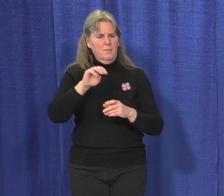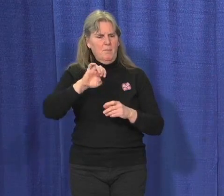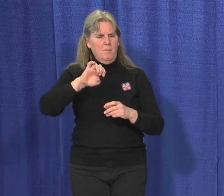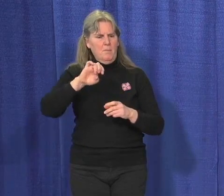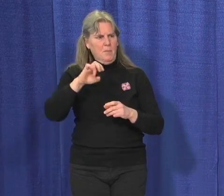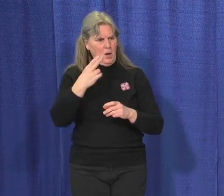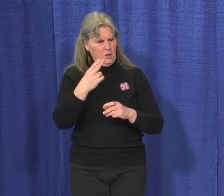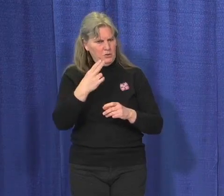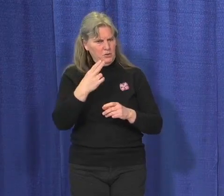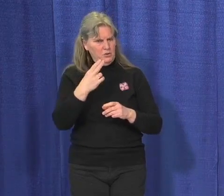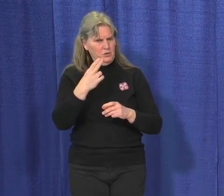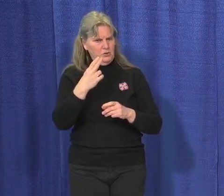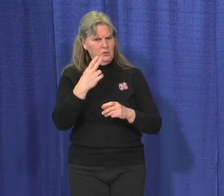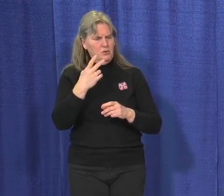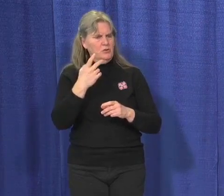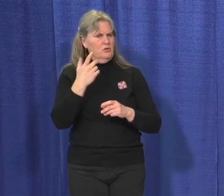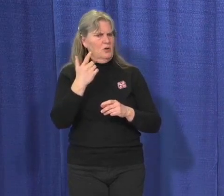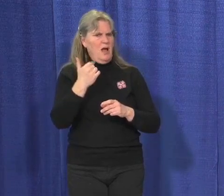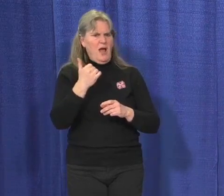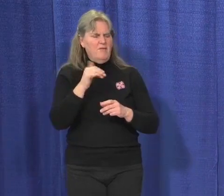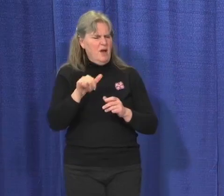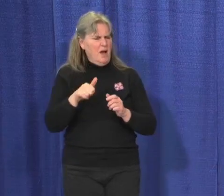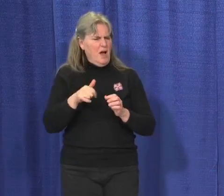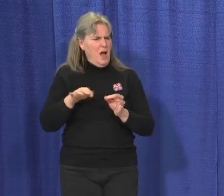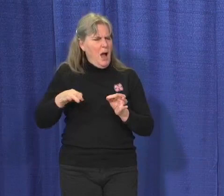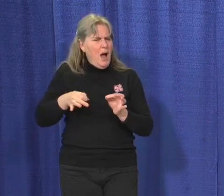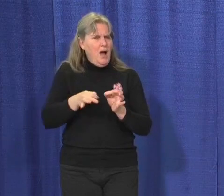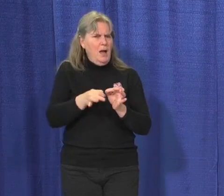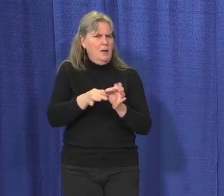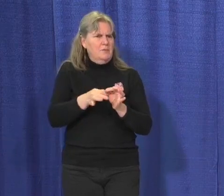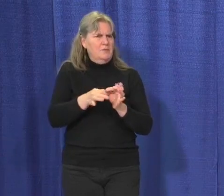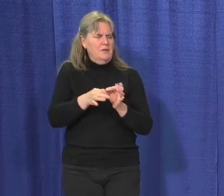Is a territory any closer to that or has there been any